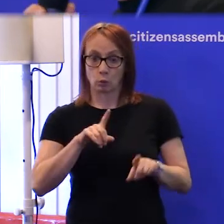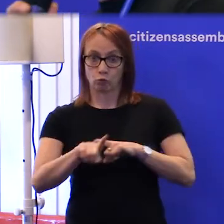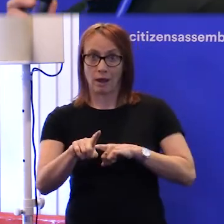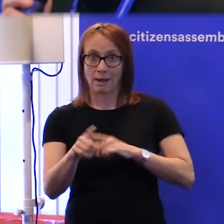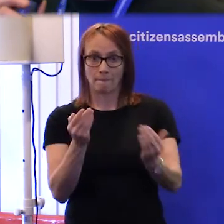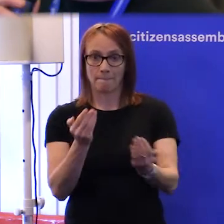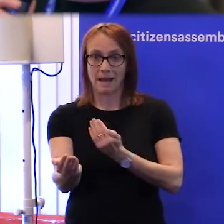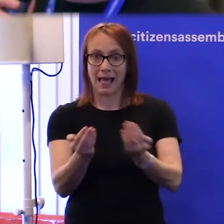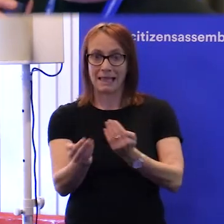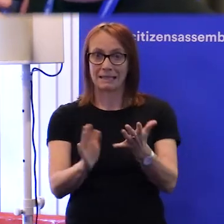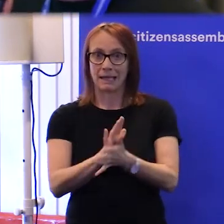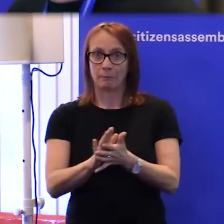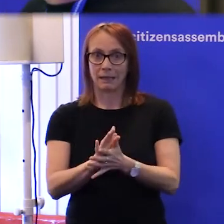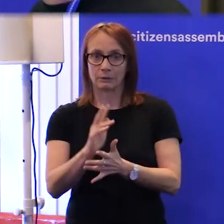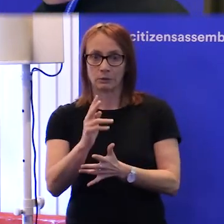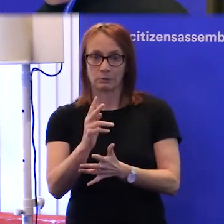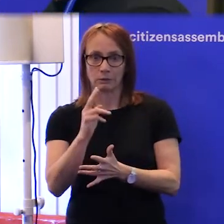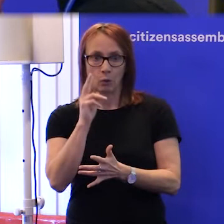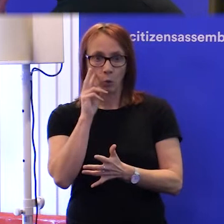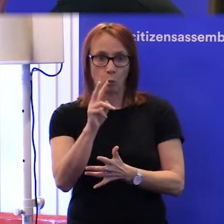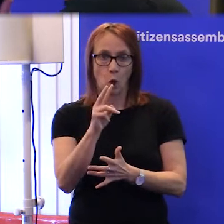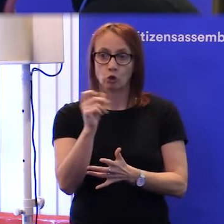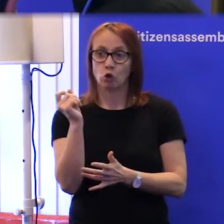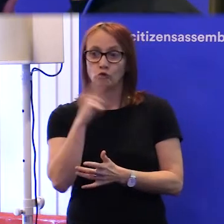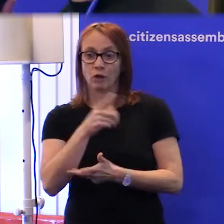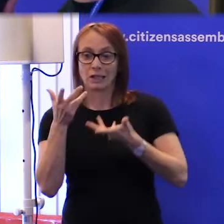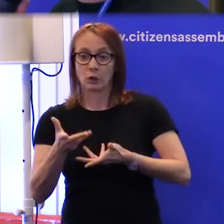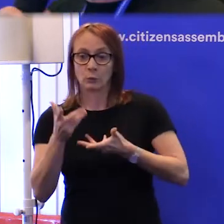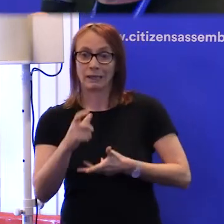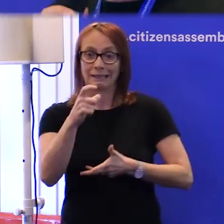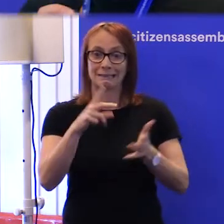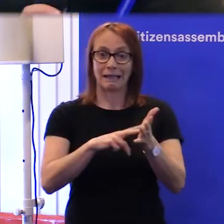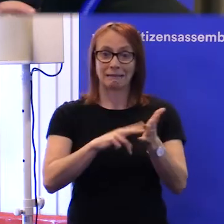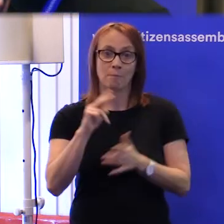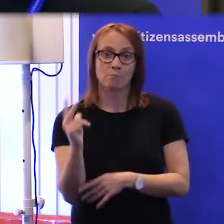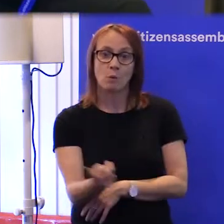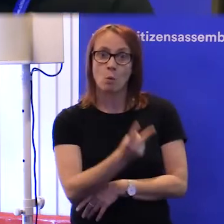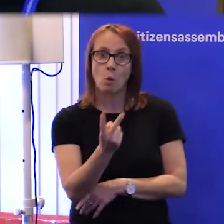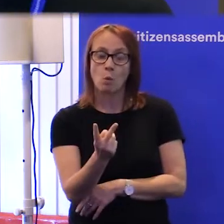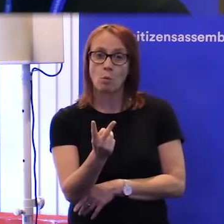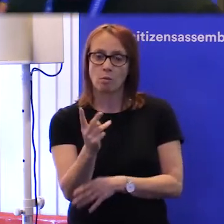do you watch both both Russia Today and CNN or you know what I'm trying to say